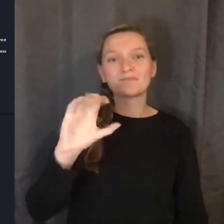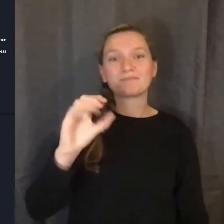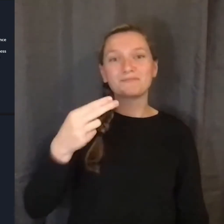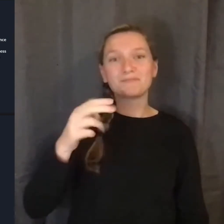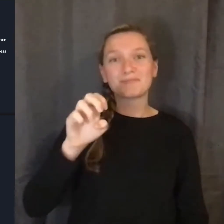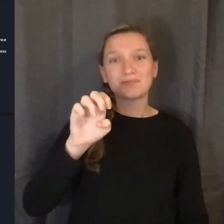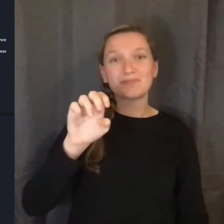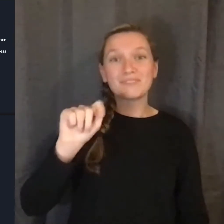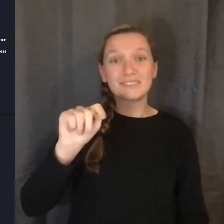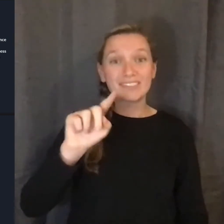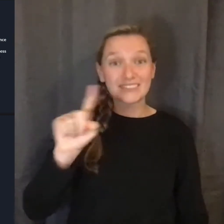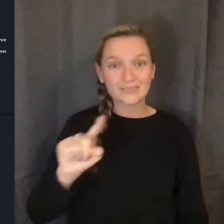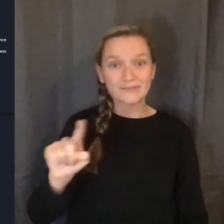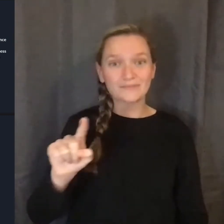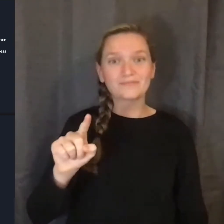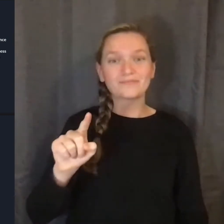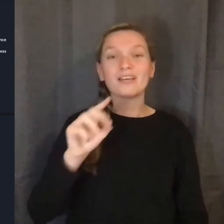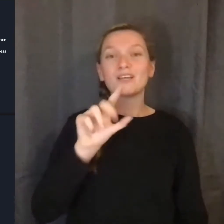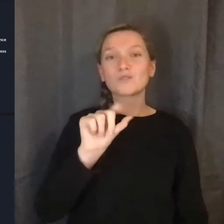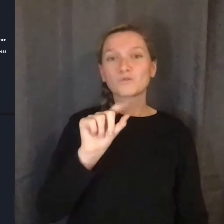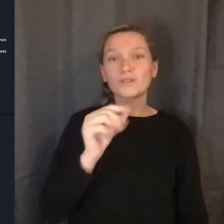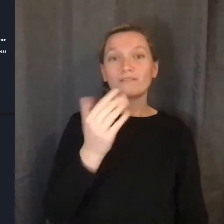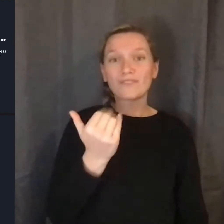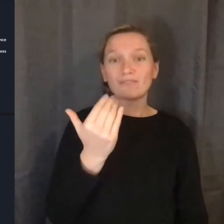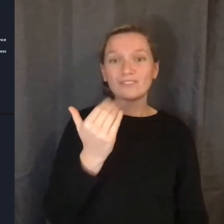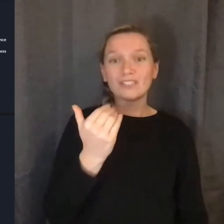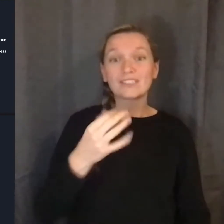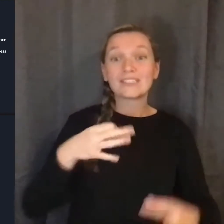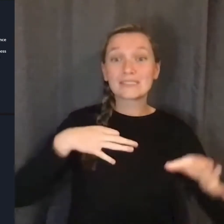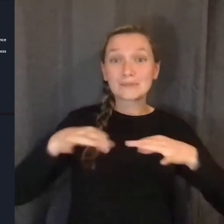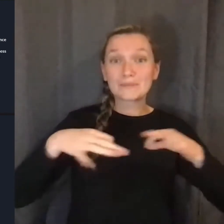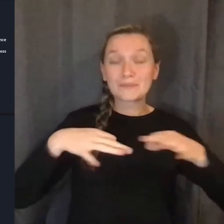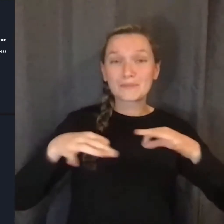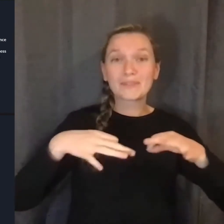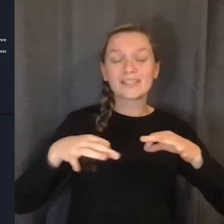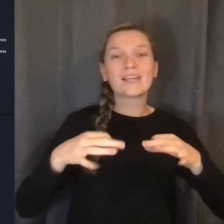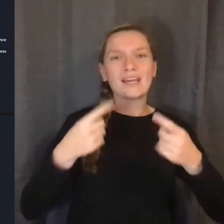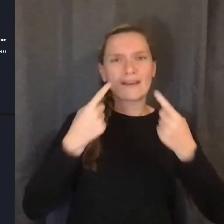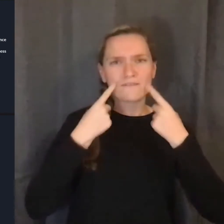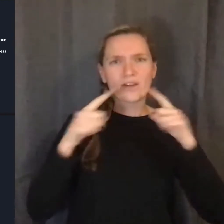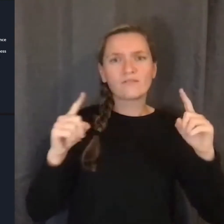in 2015 Beal-Alvarez and Sheetz published explaining that effective